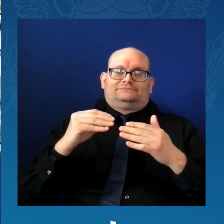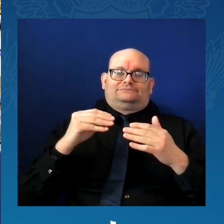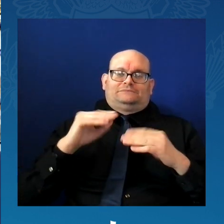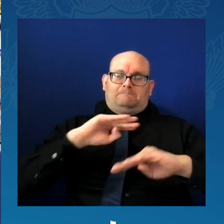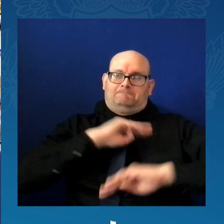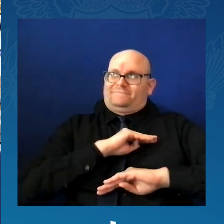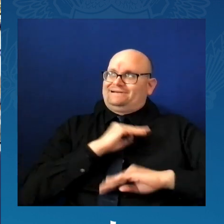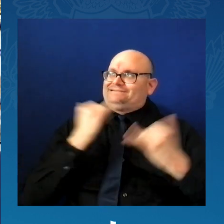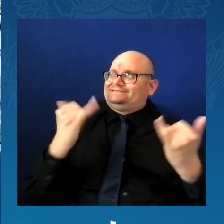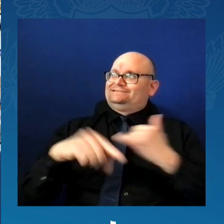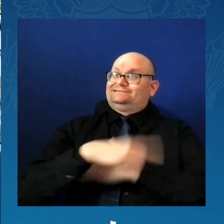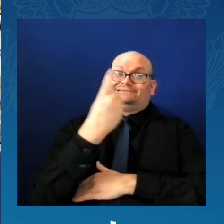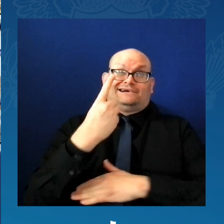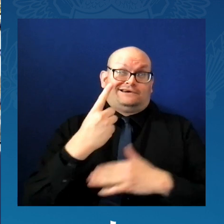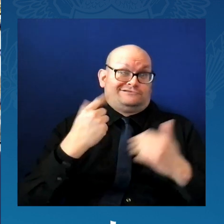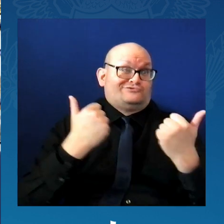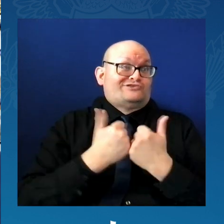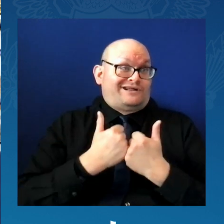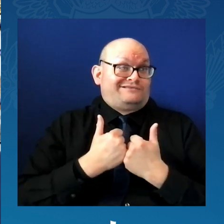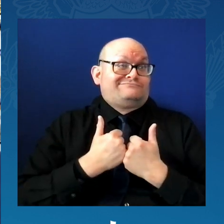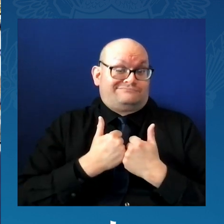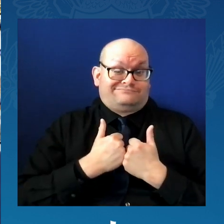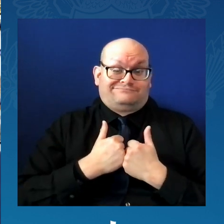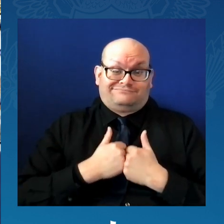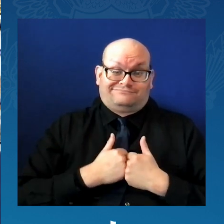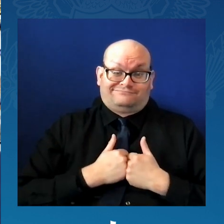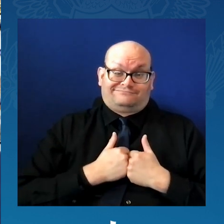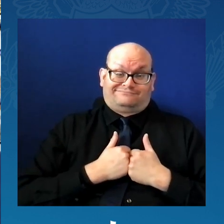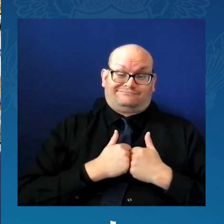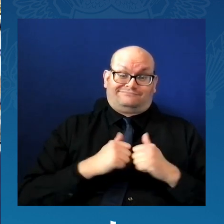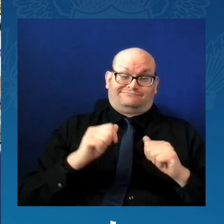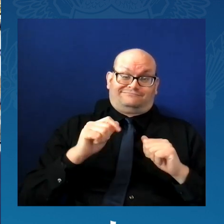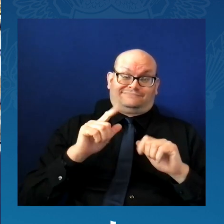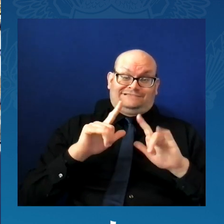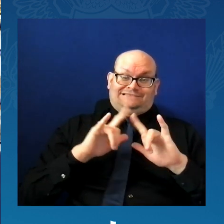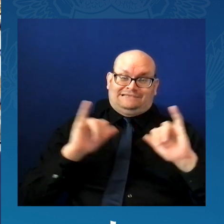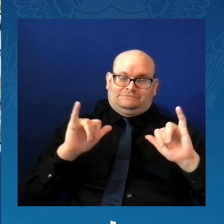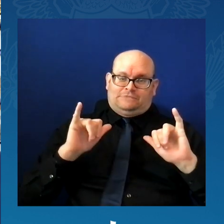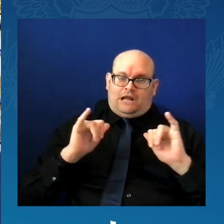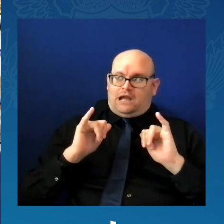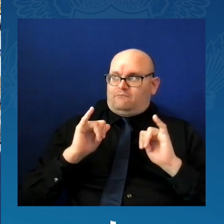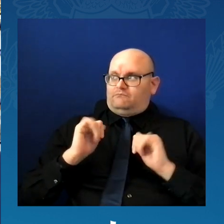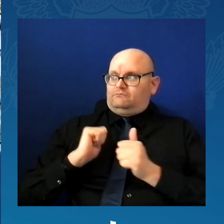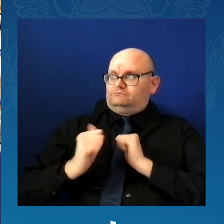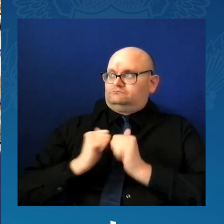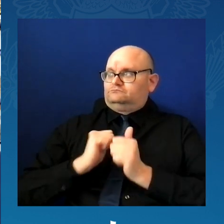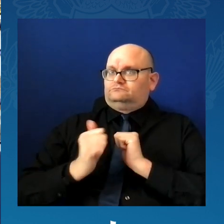So as we look to develop a clear regulatory environment, it is important that we encourage American ingenuity